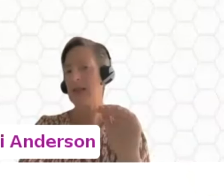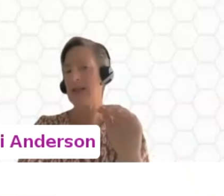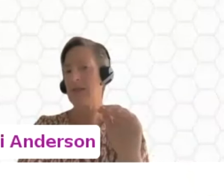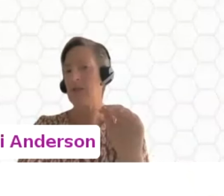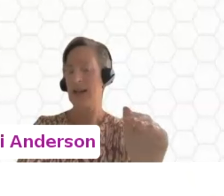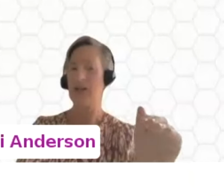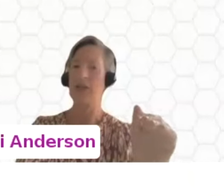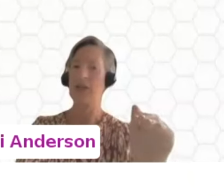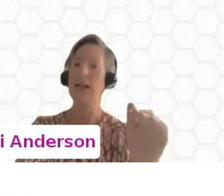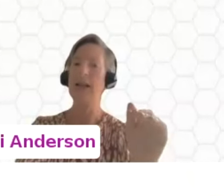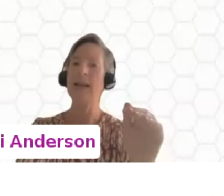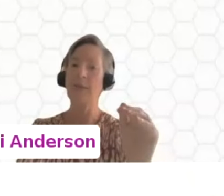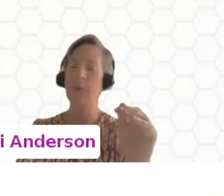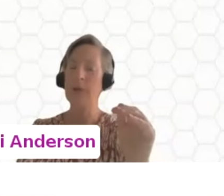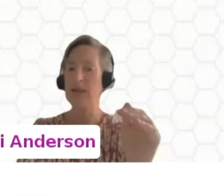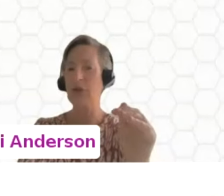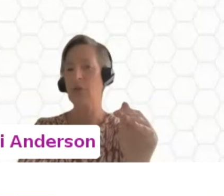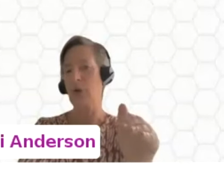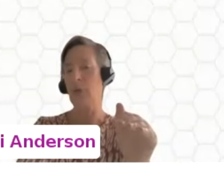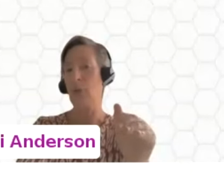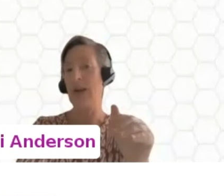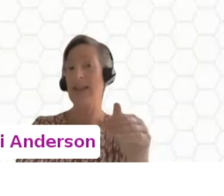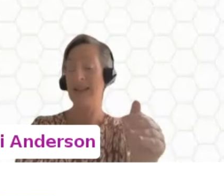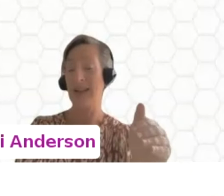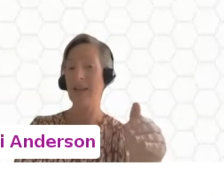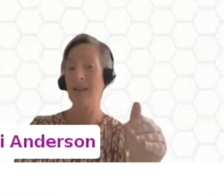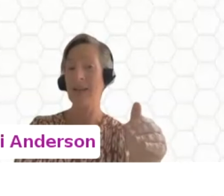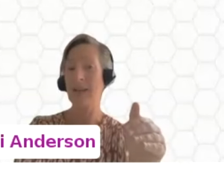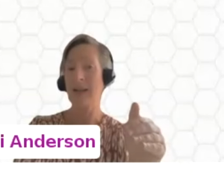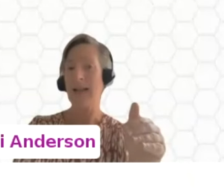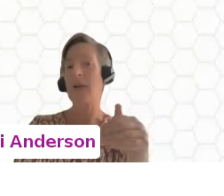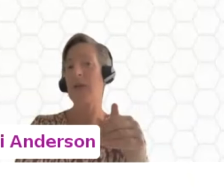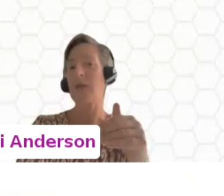these and they've changed it, at least from this you'll know where they started and that'll give